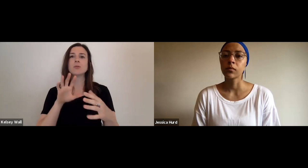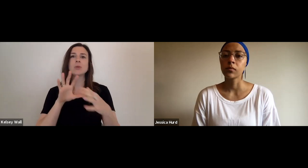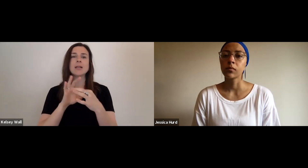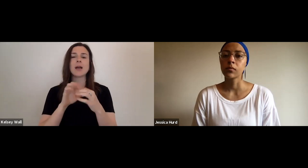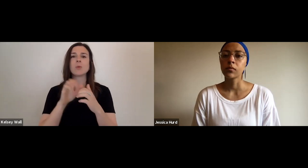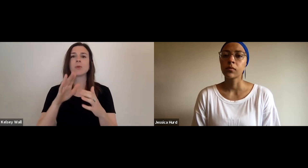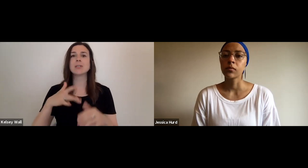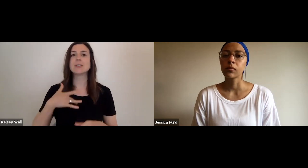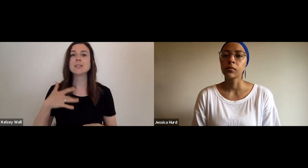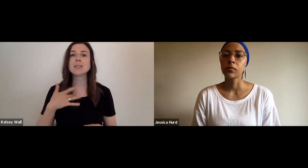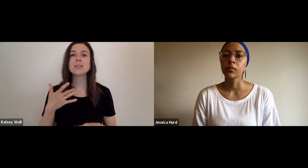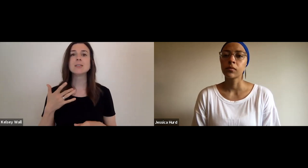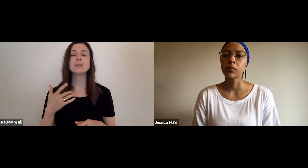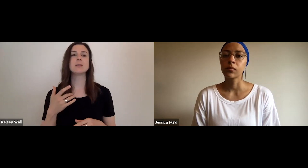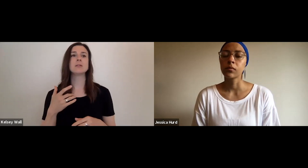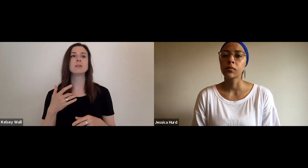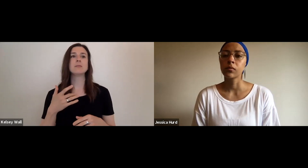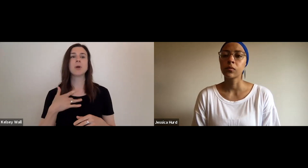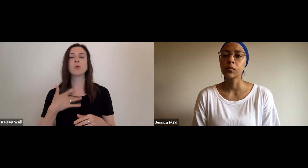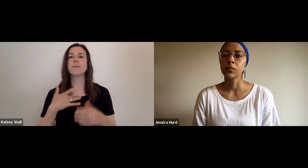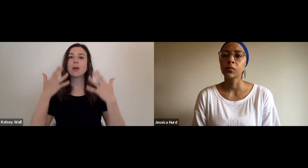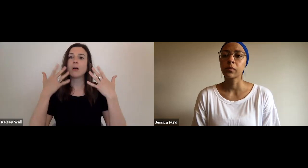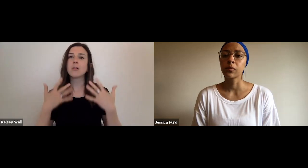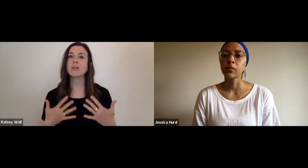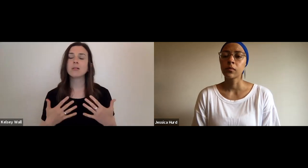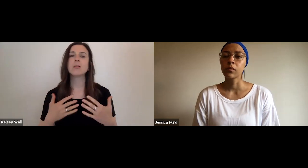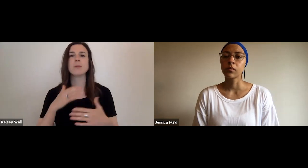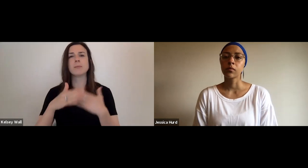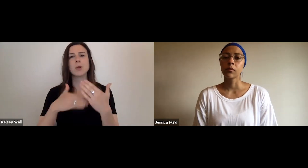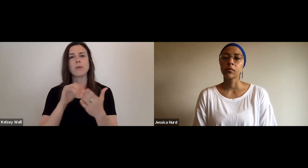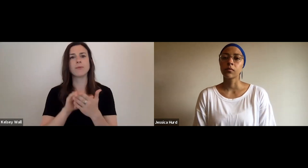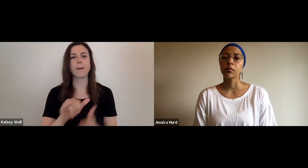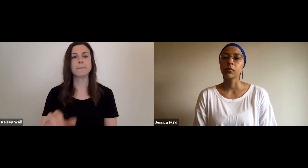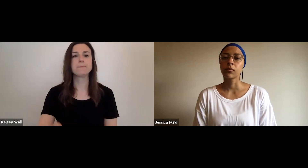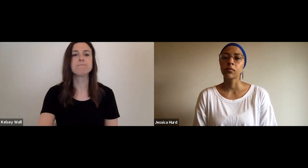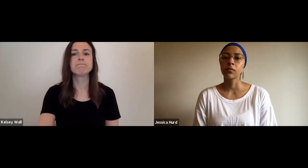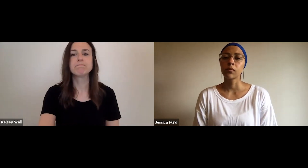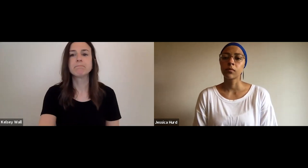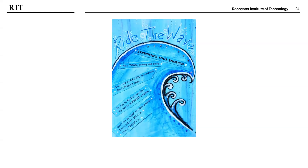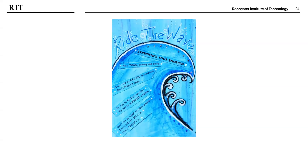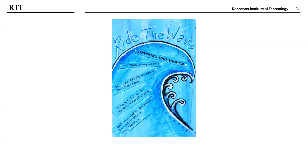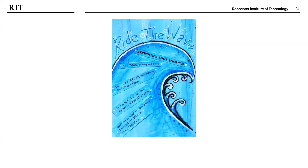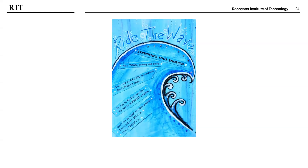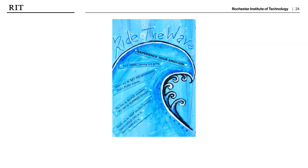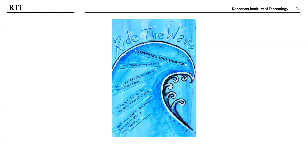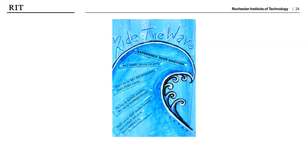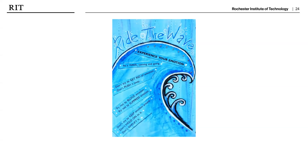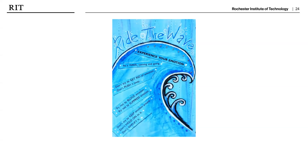Take a moment during your day to just stop and feel that calm. Let that wave recede